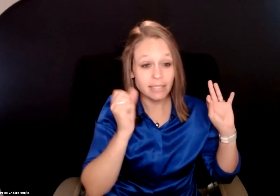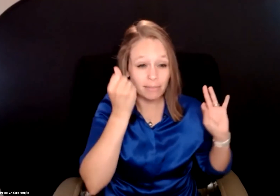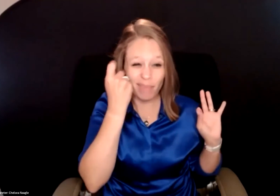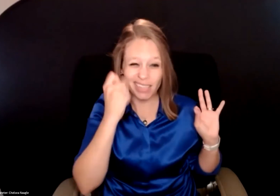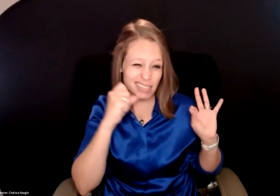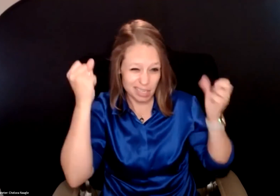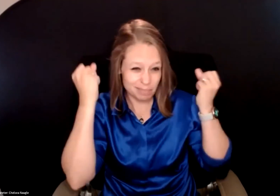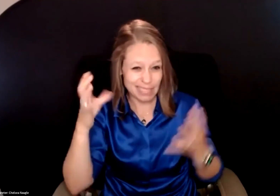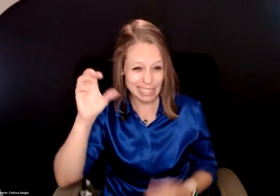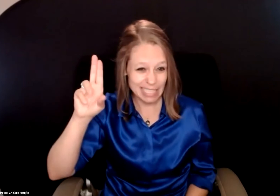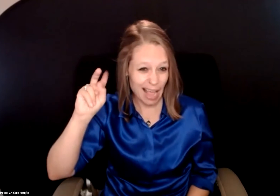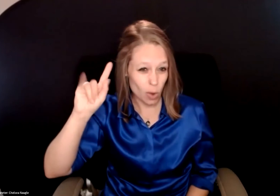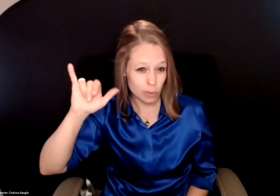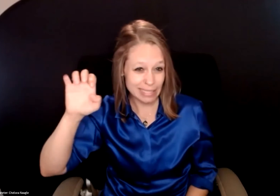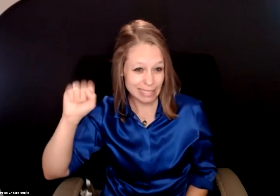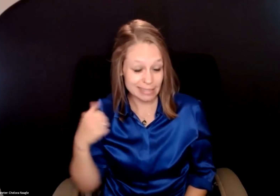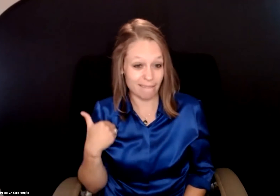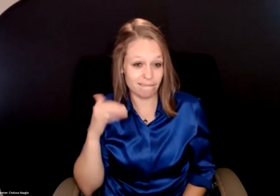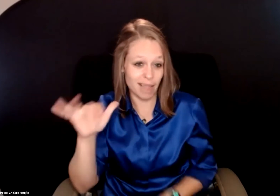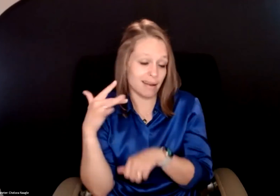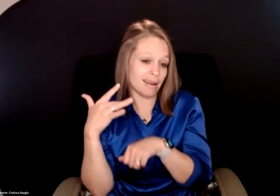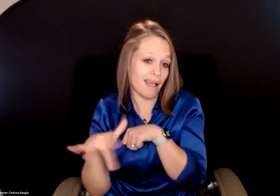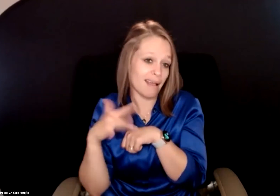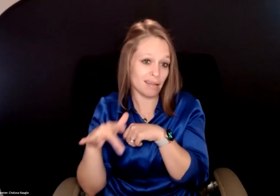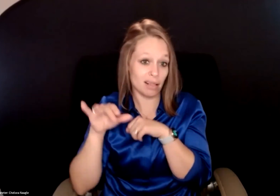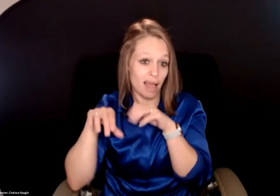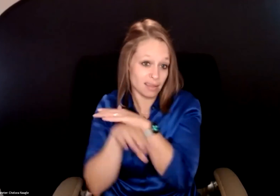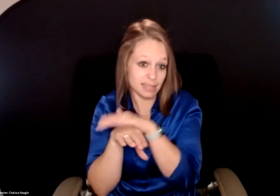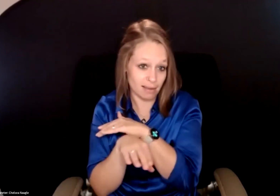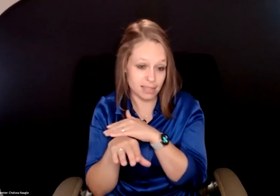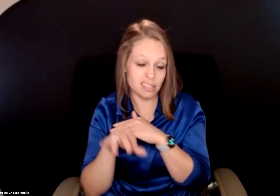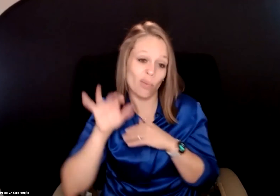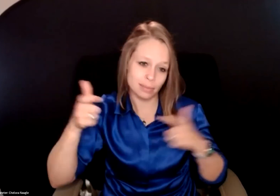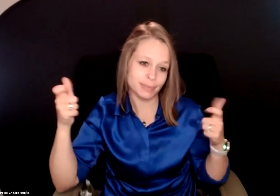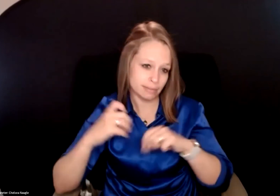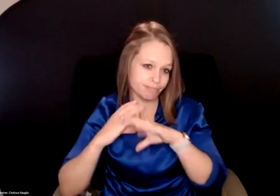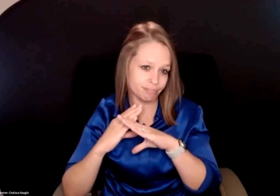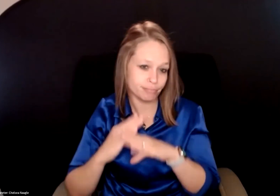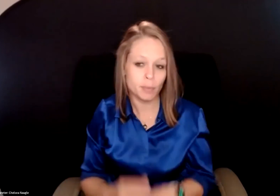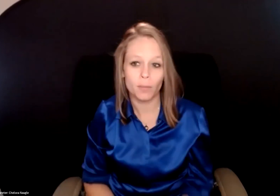I know that is a big barrier as far as the mistakes